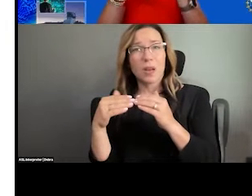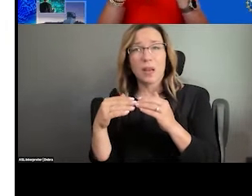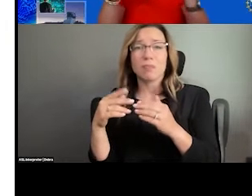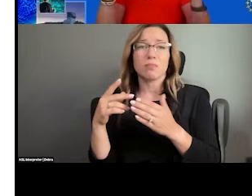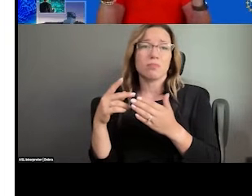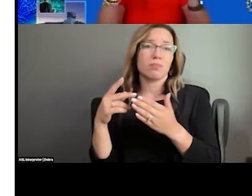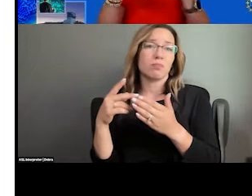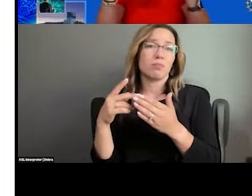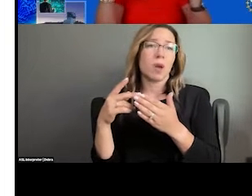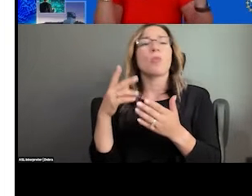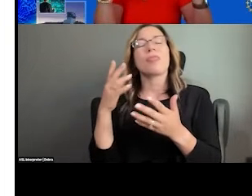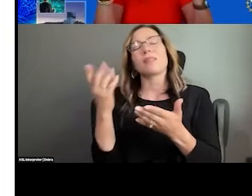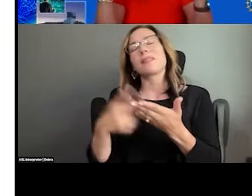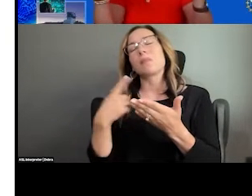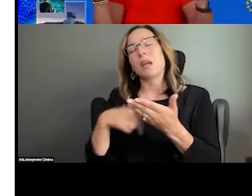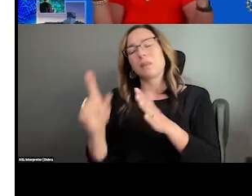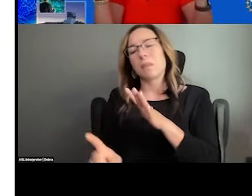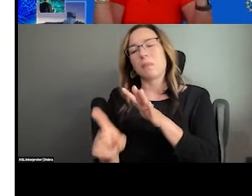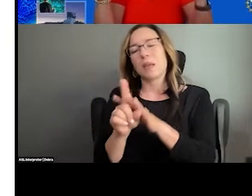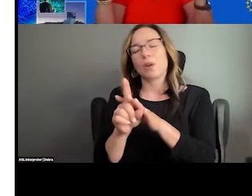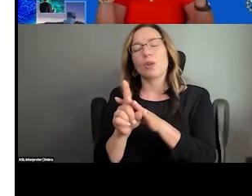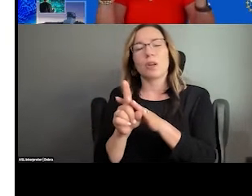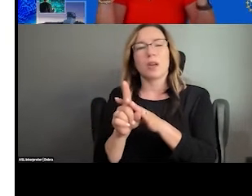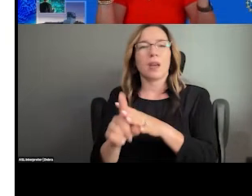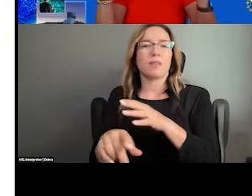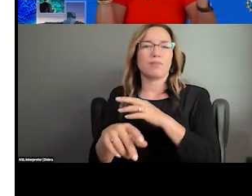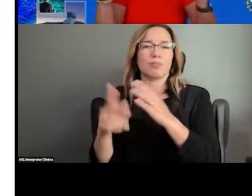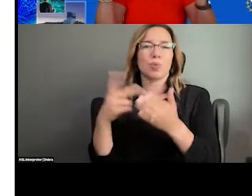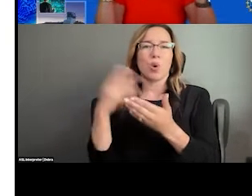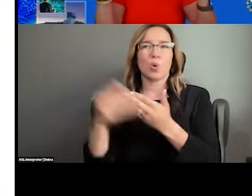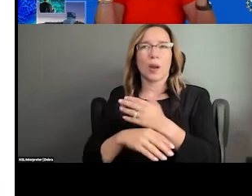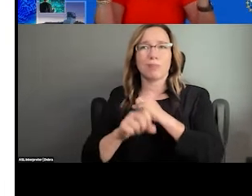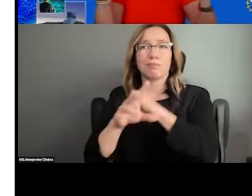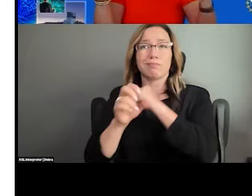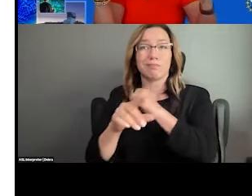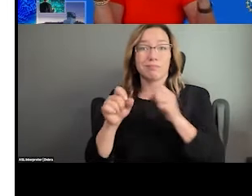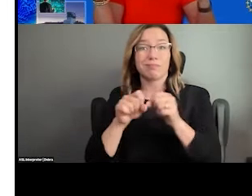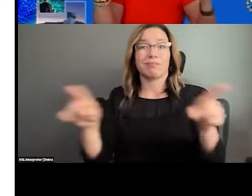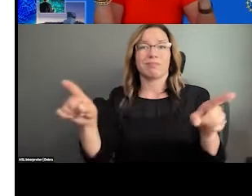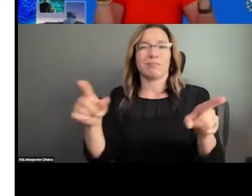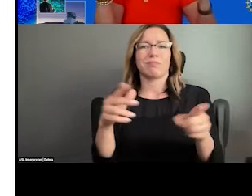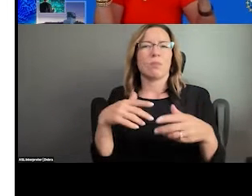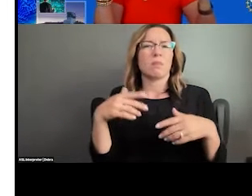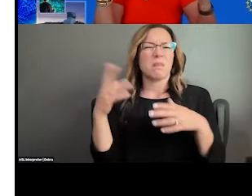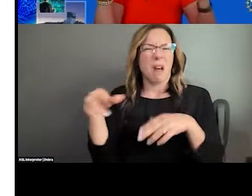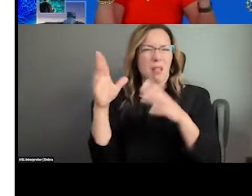giving you a high level of what those types are, as well as what are some examples